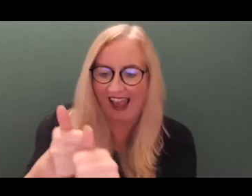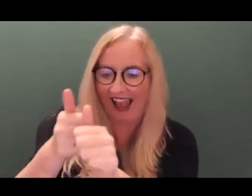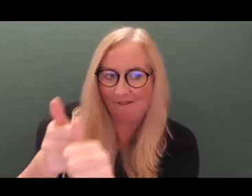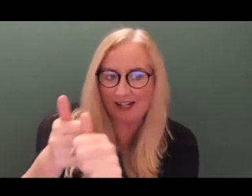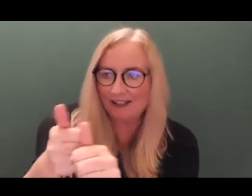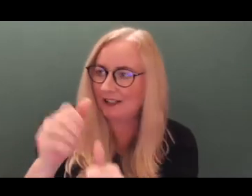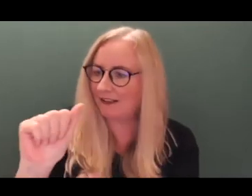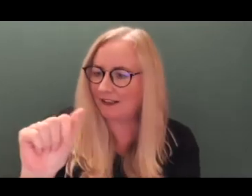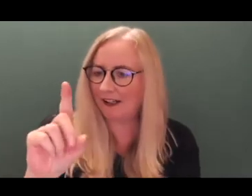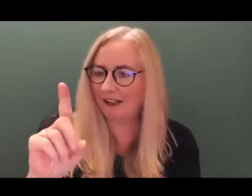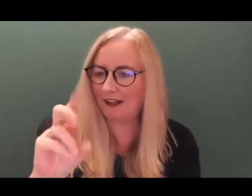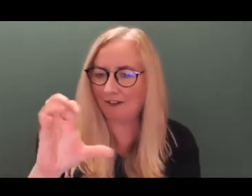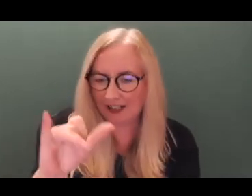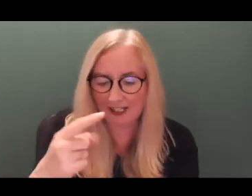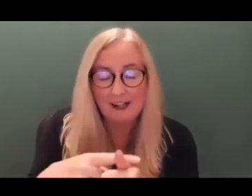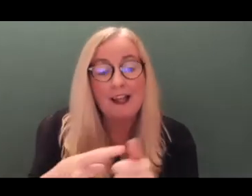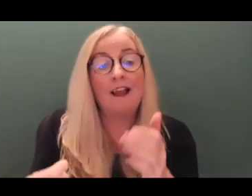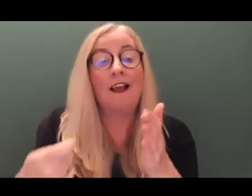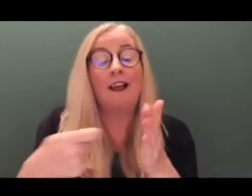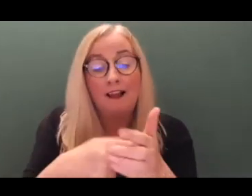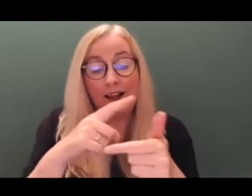Wader than that, I suppose the challenges they would see would be